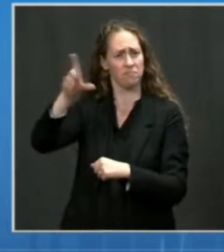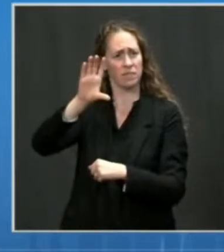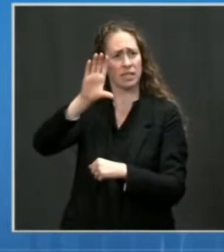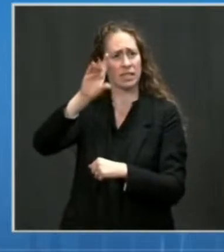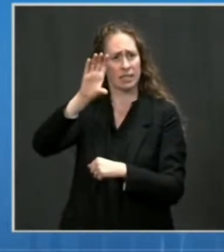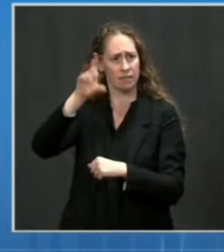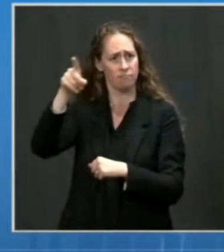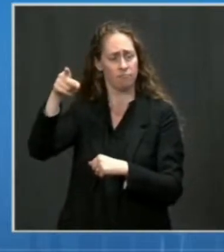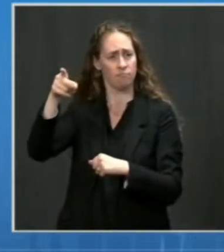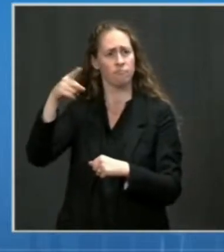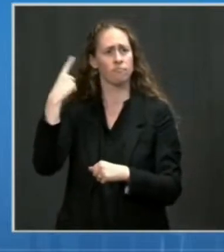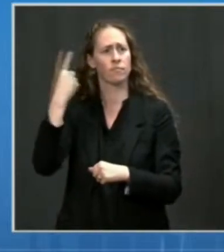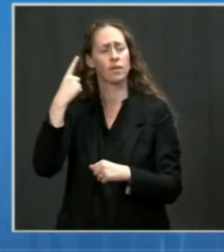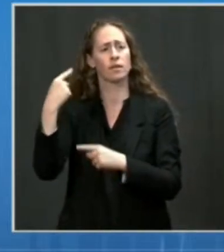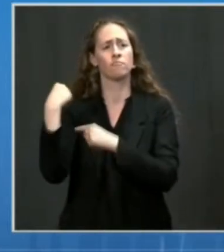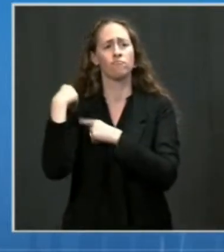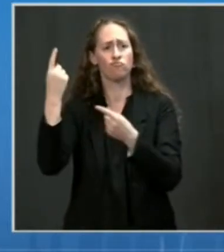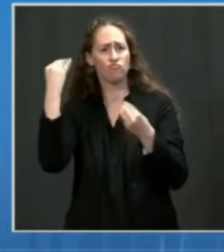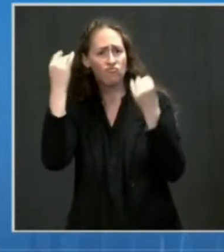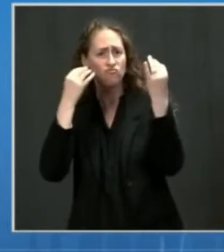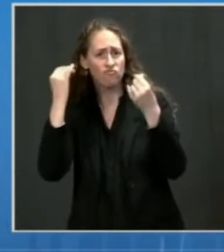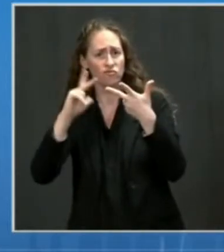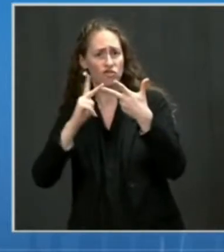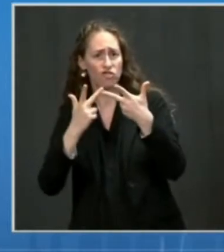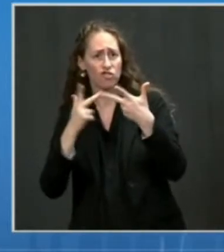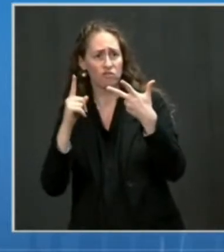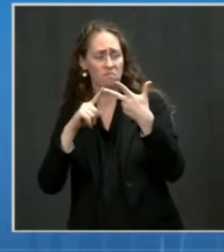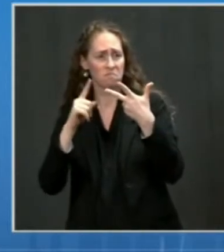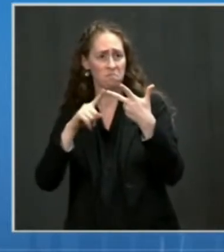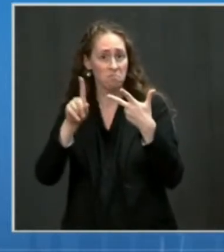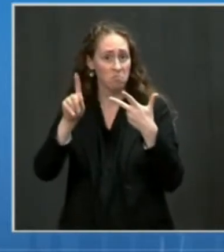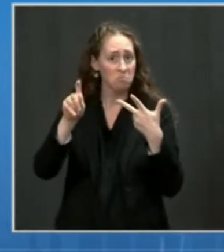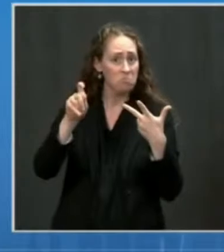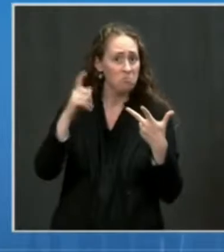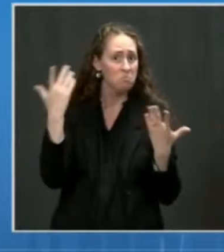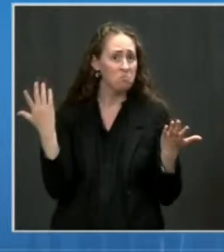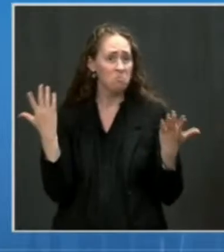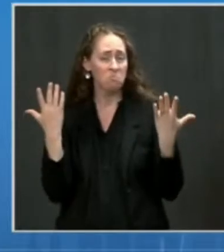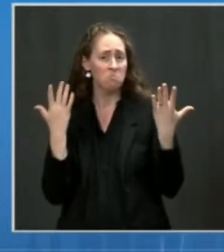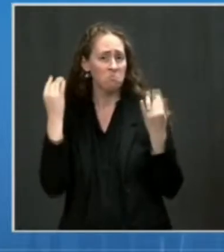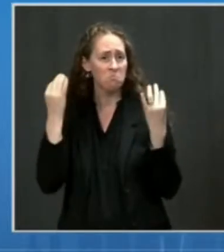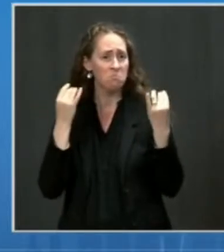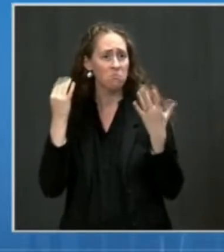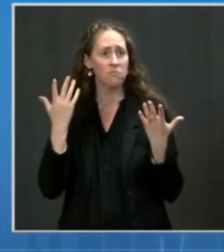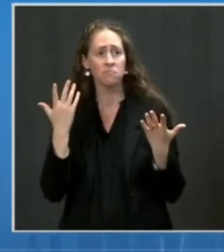WALENSKY ABOUT WHETHER THE CDC